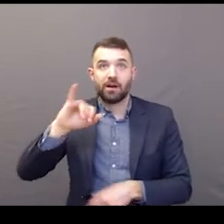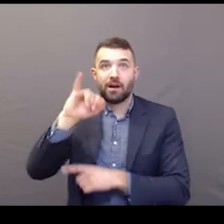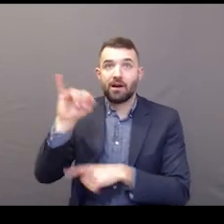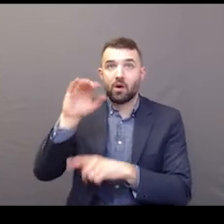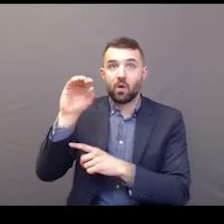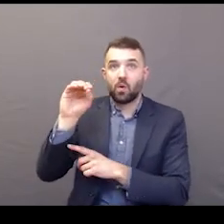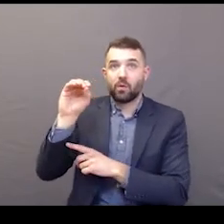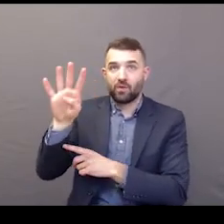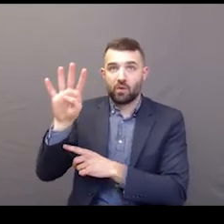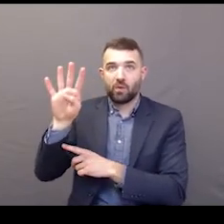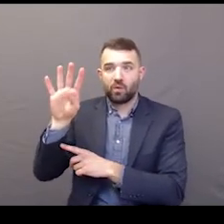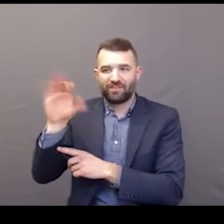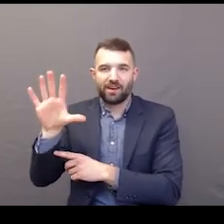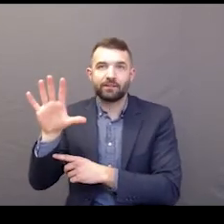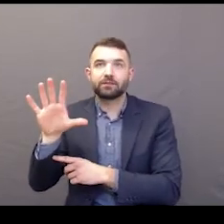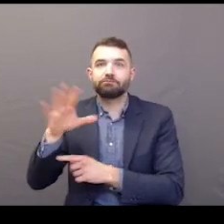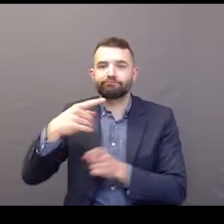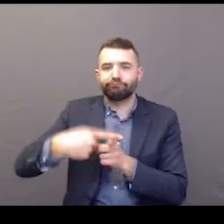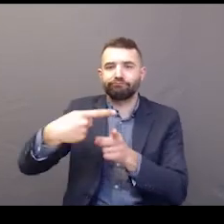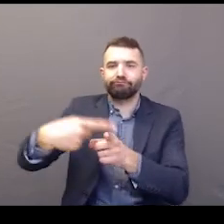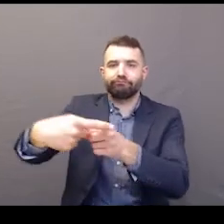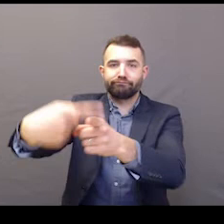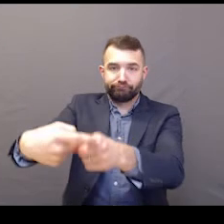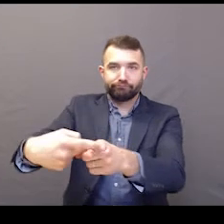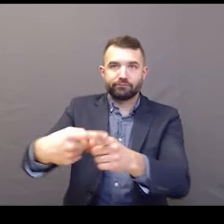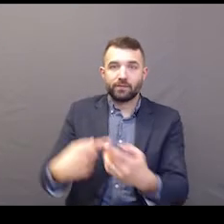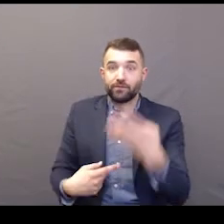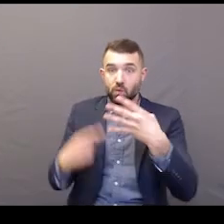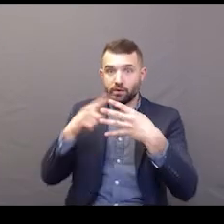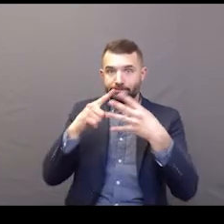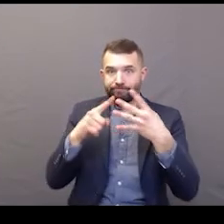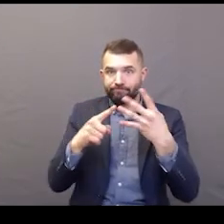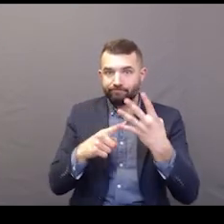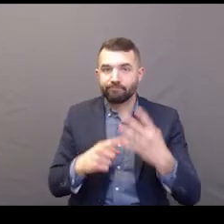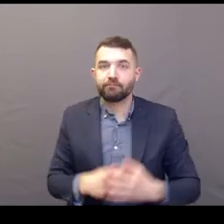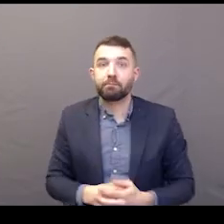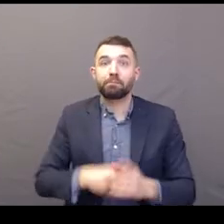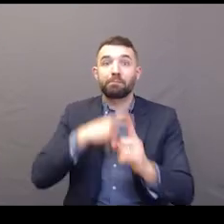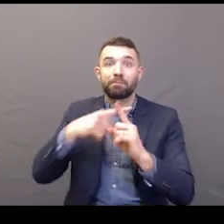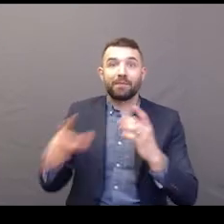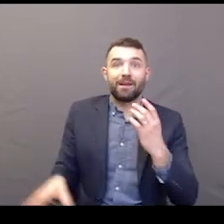We are also proposing to add a new Park-and-Ride garage in Downtown Bothell on the vacant lot south of Pop Keeney Stadium.